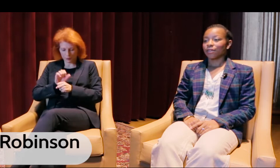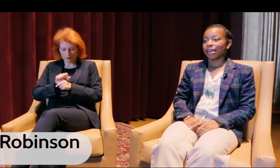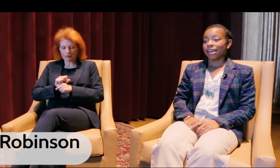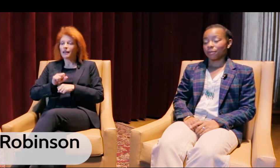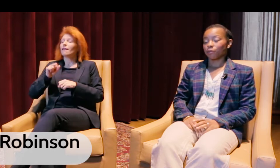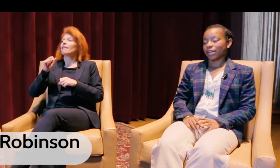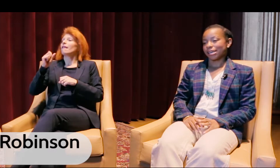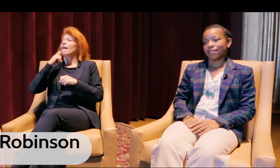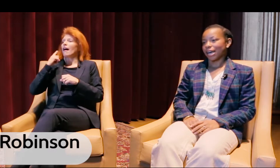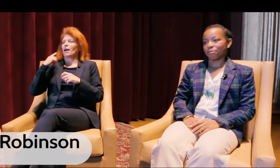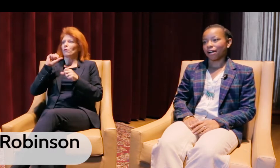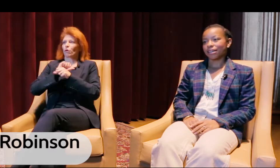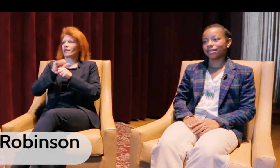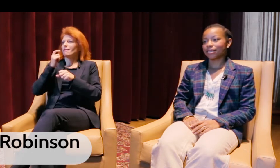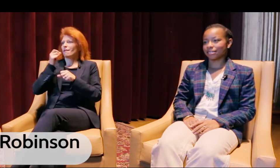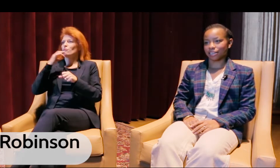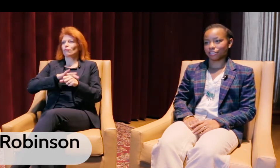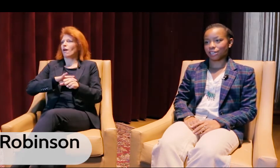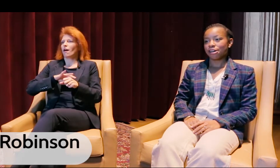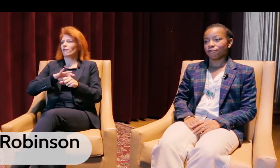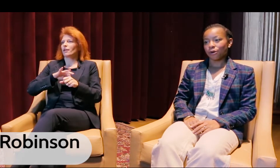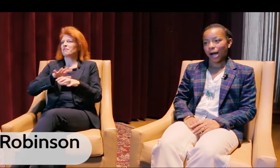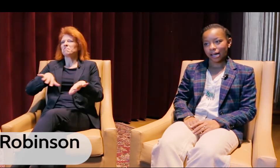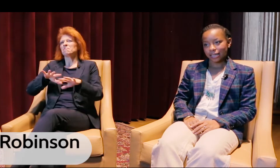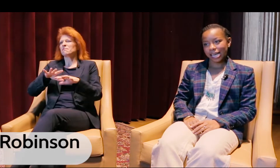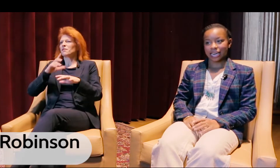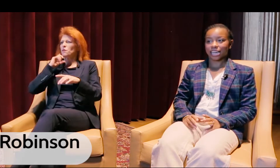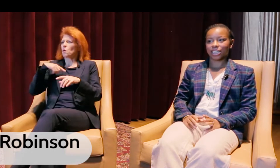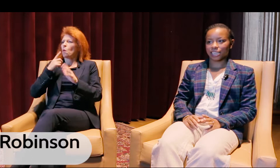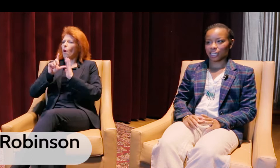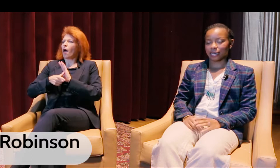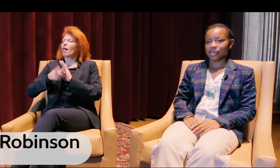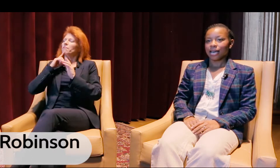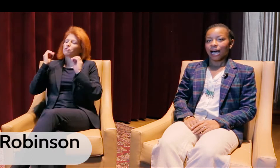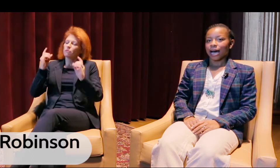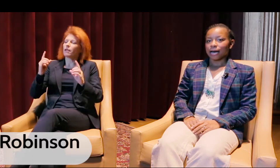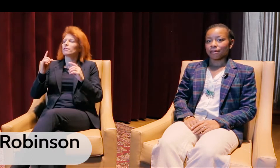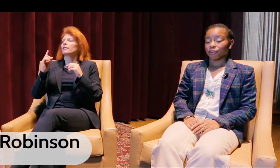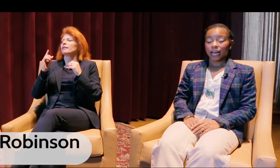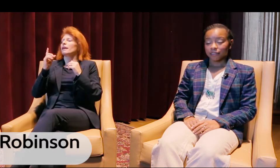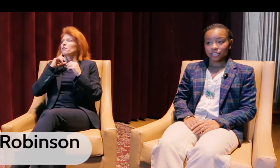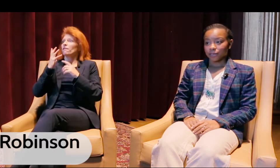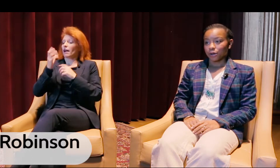I had been working in the non-profit sector for a while and in education and for five years